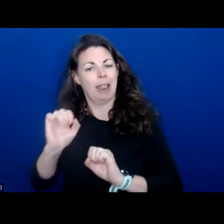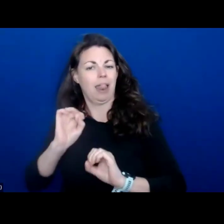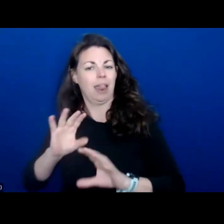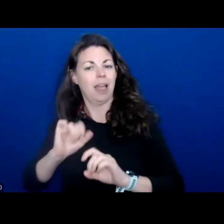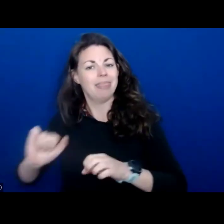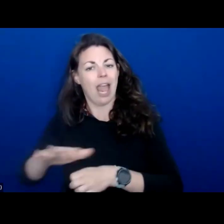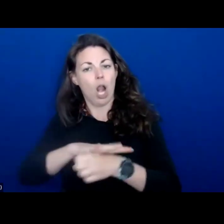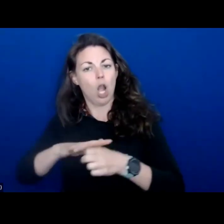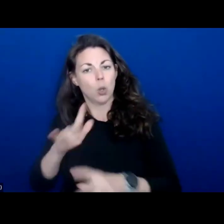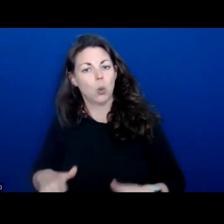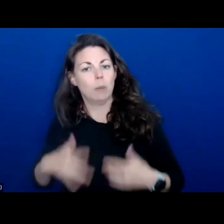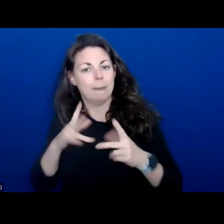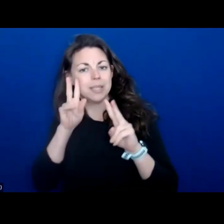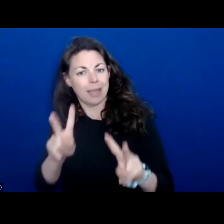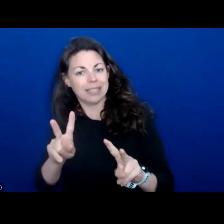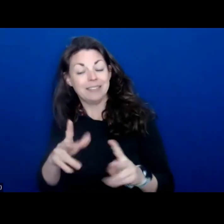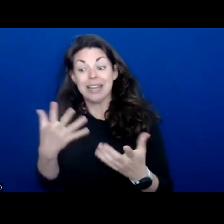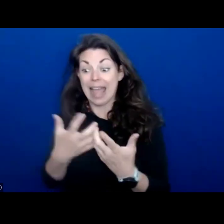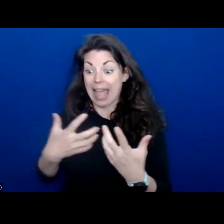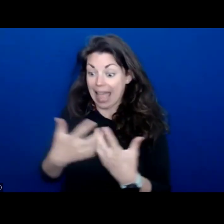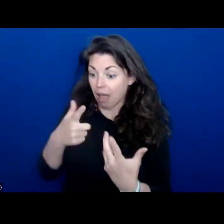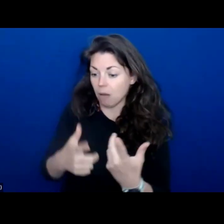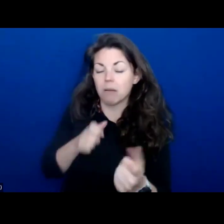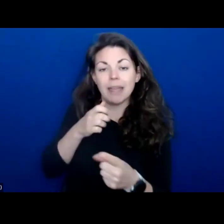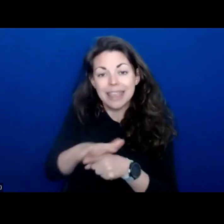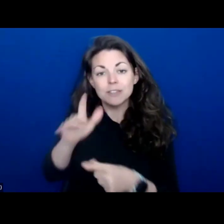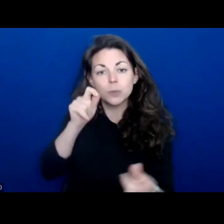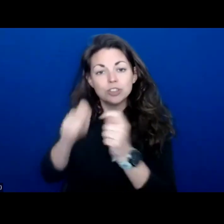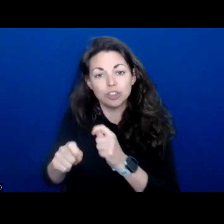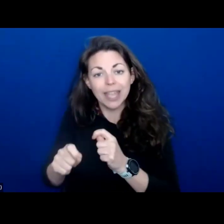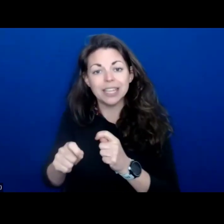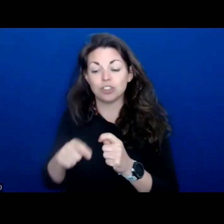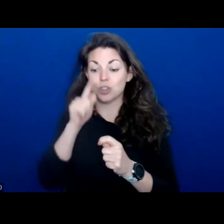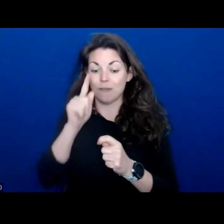really influence change at university and how to bring about that institutional change.